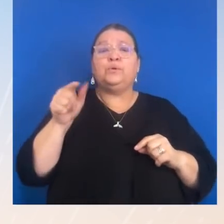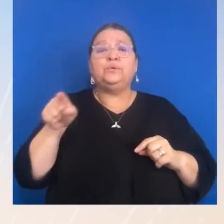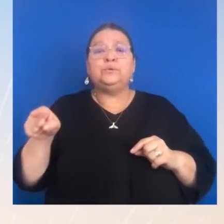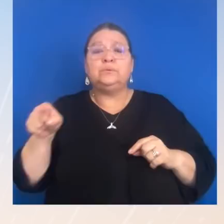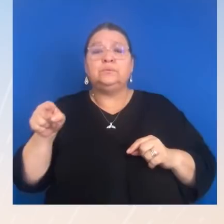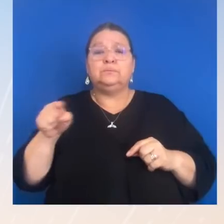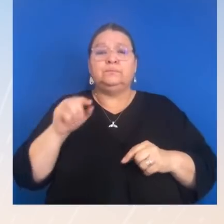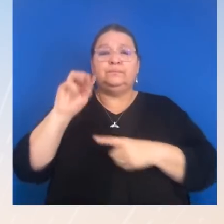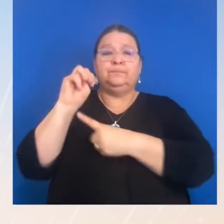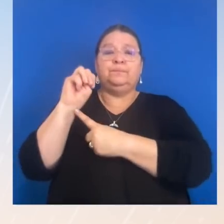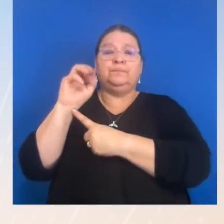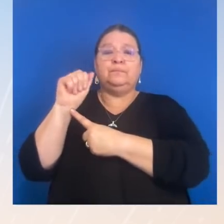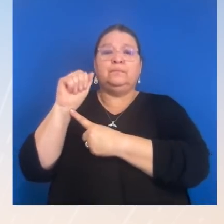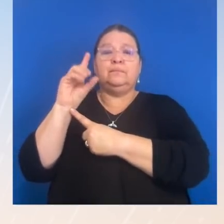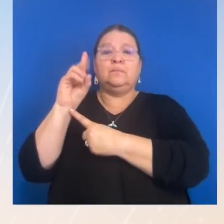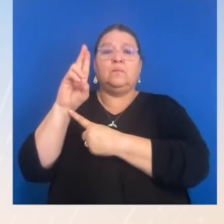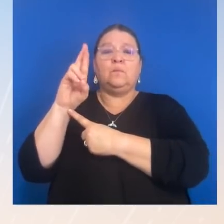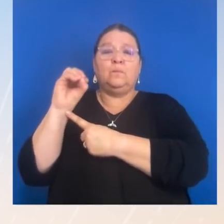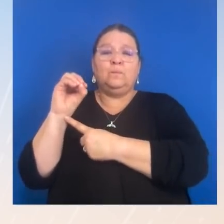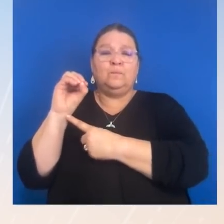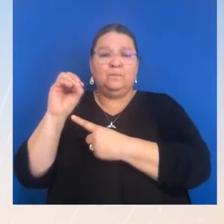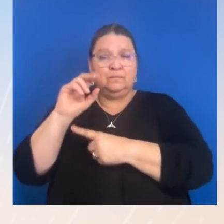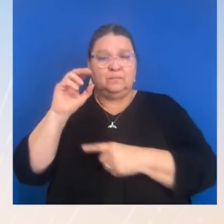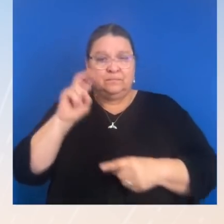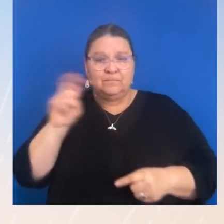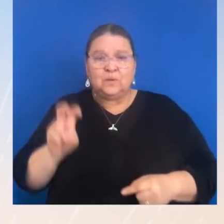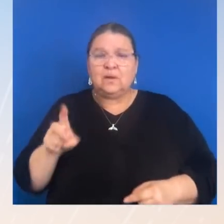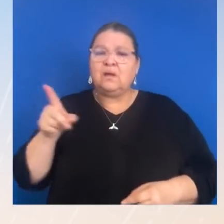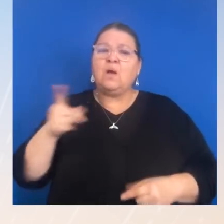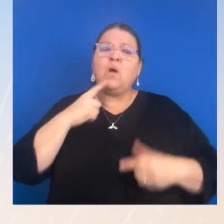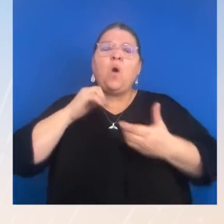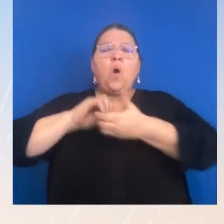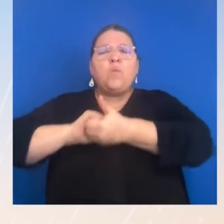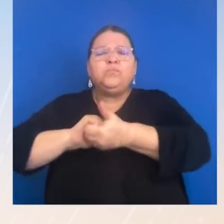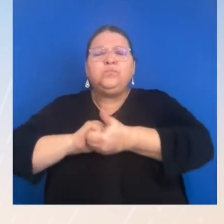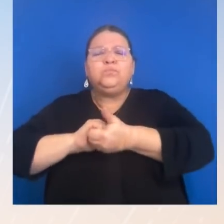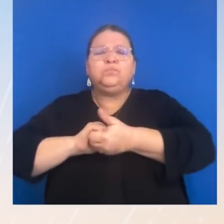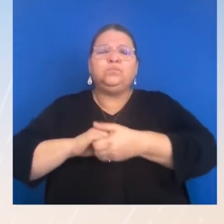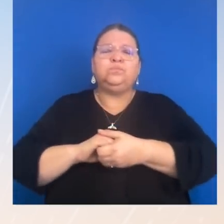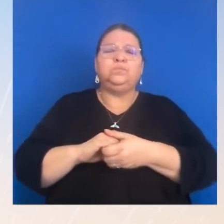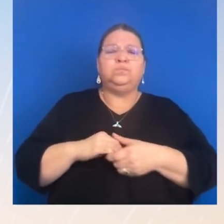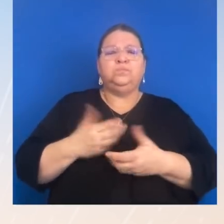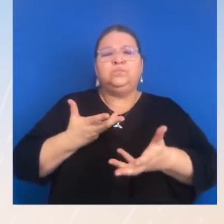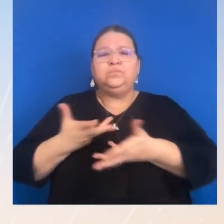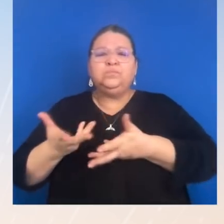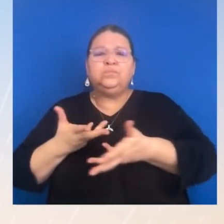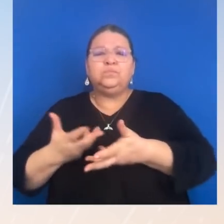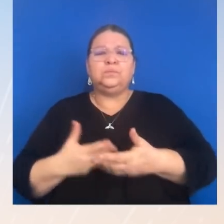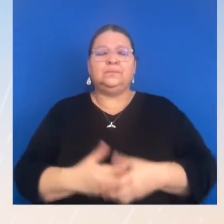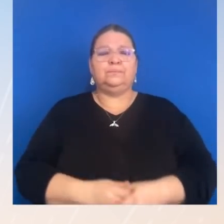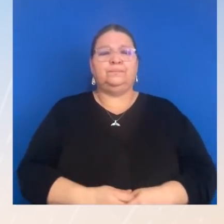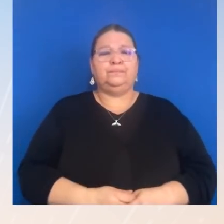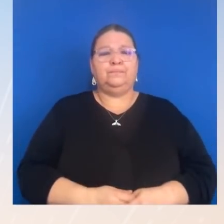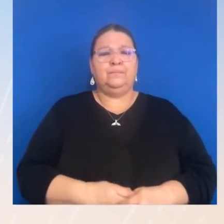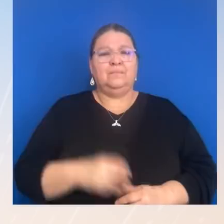but who is detaining American citizens -- was to bring American citizens home. That was our first priority in those engagements.